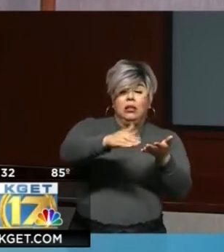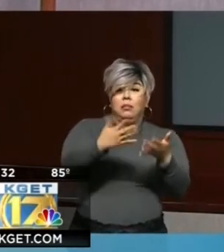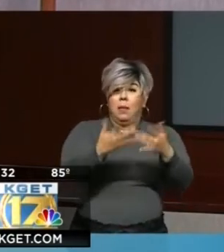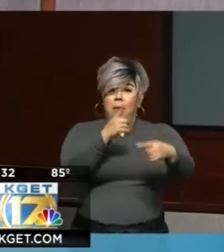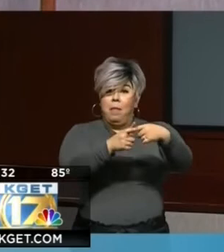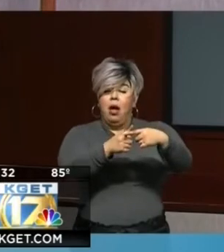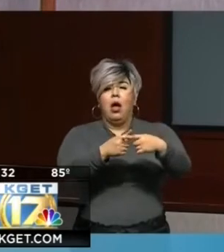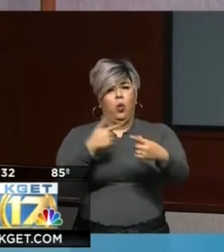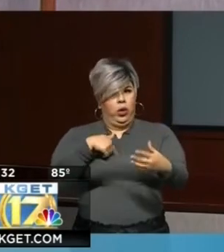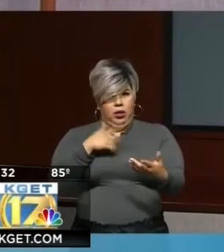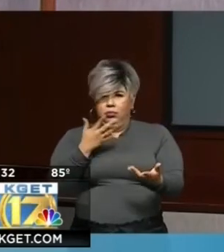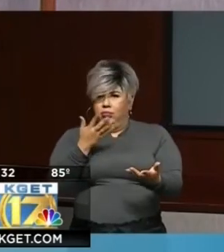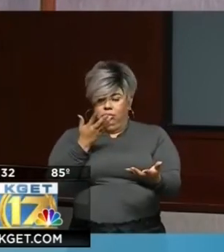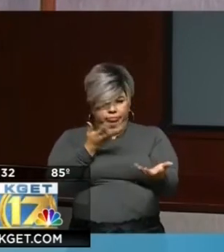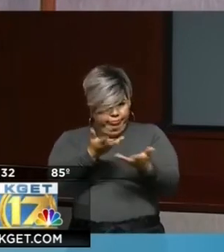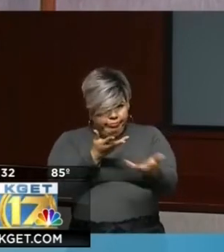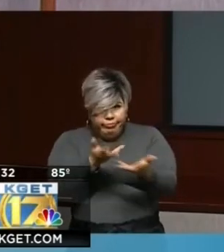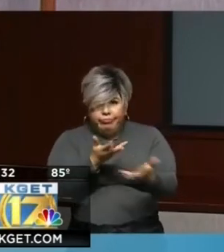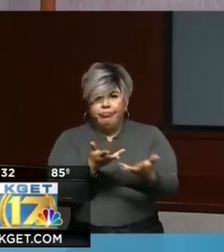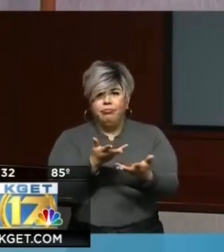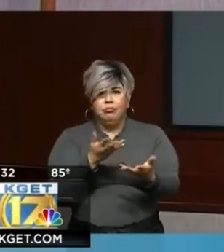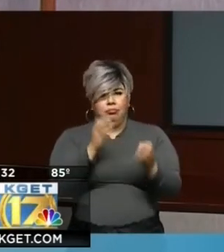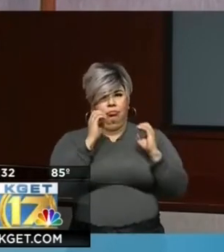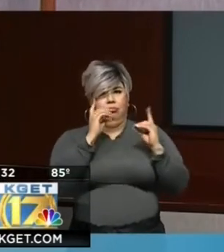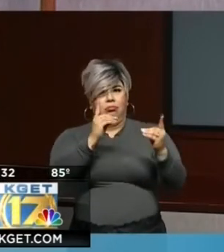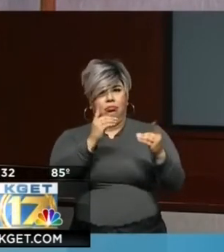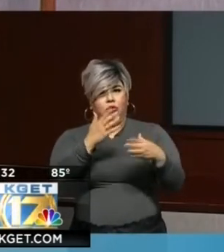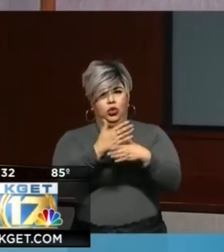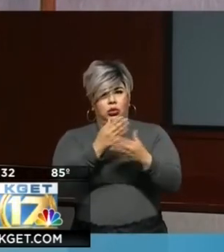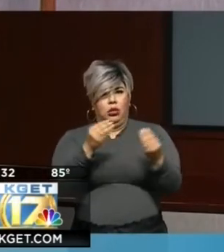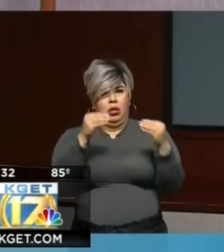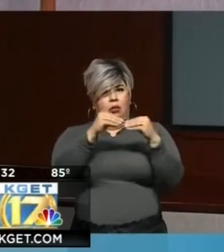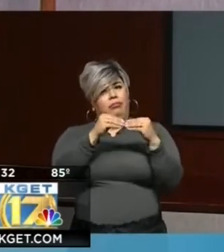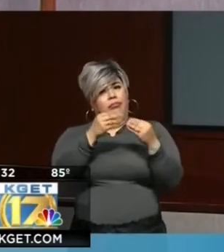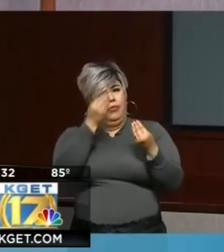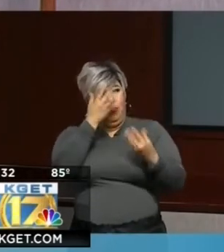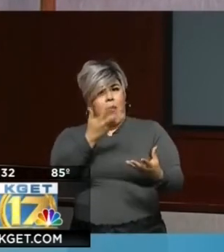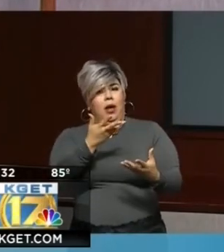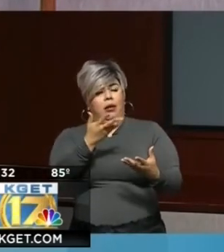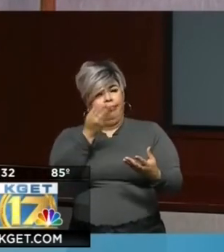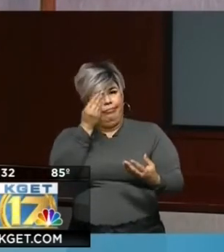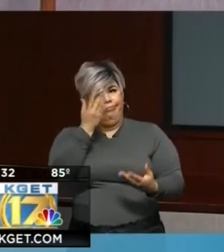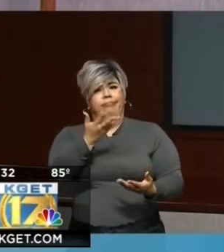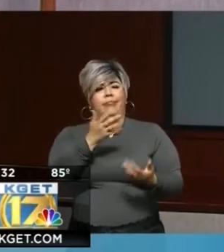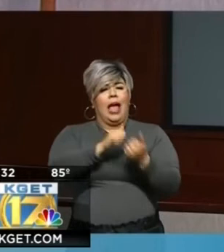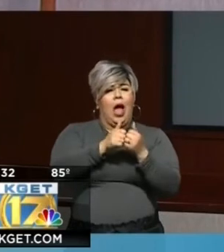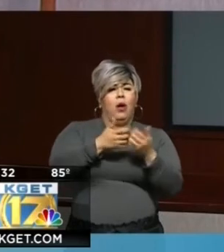ABOUT PERSONS WHO ARE BEING RELEASED WHO MAY BE POSITIVE. GIVEN AND WORKED WITH THEM ON